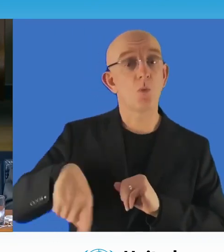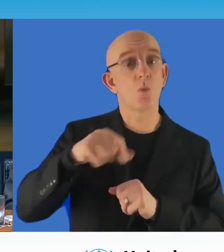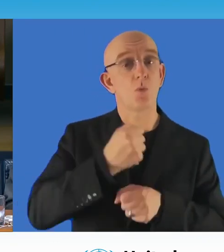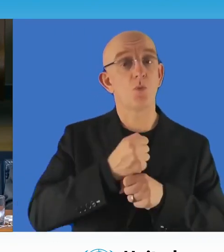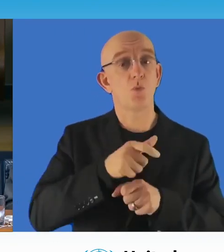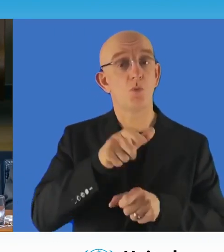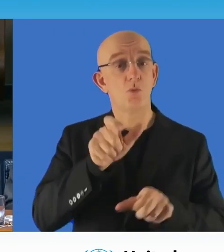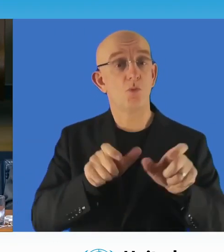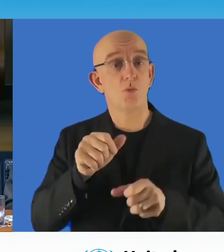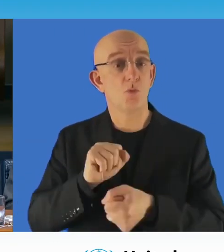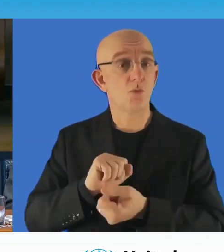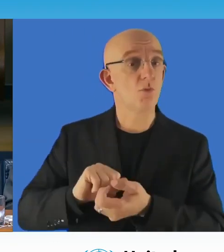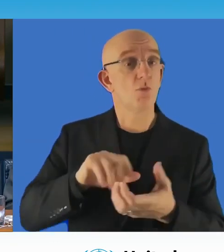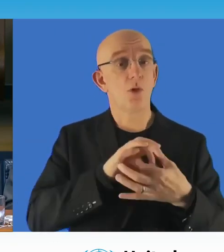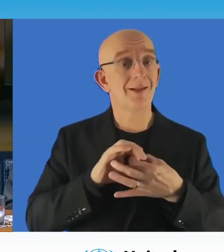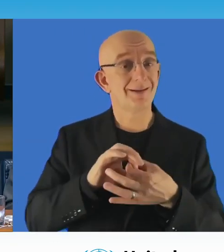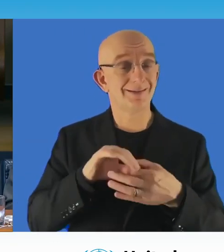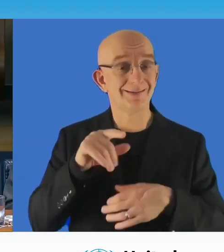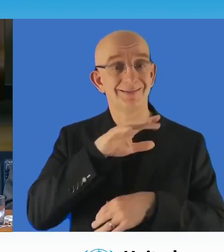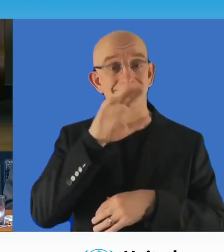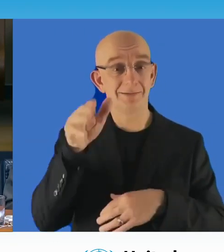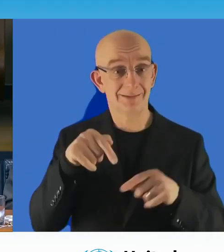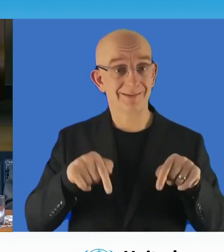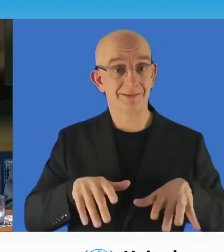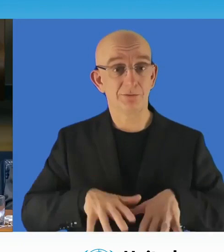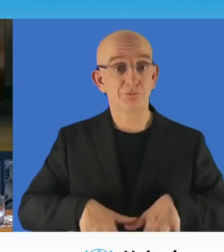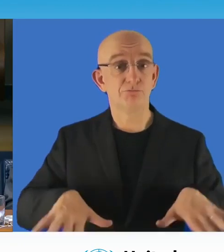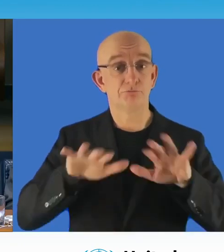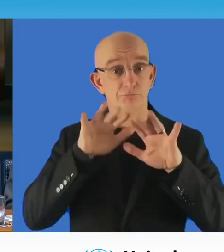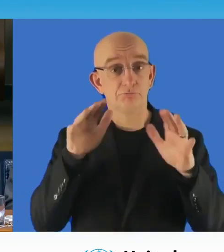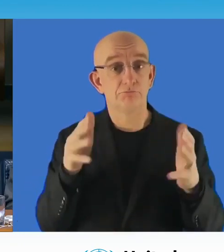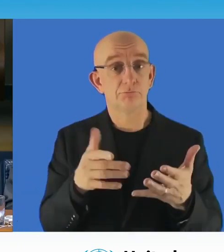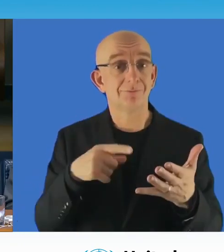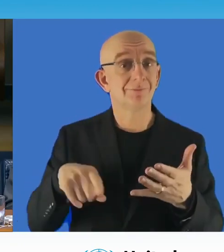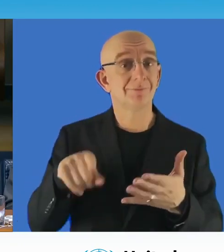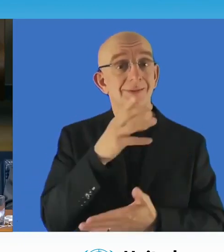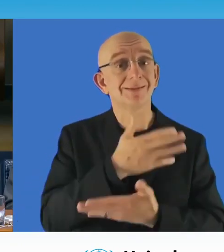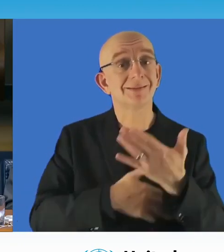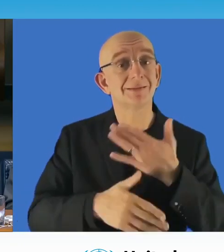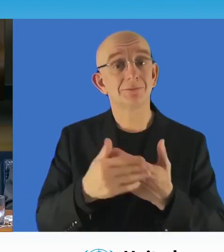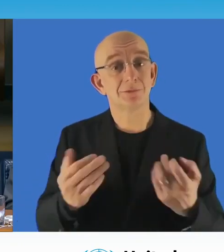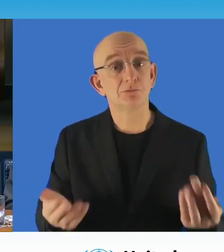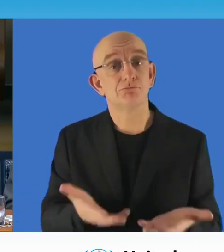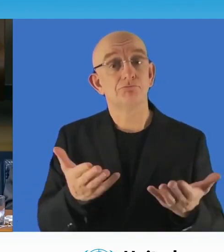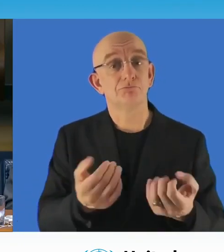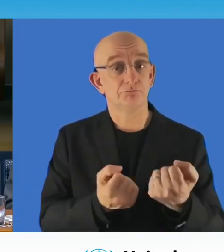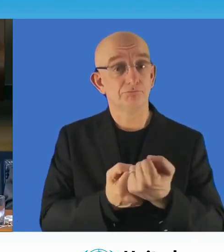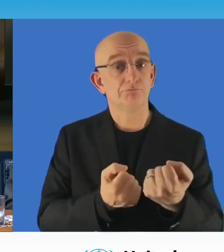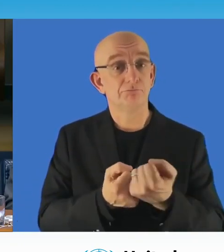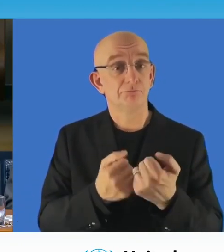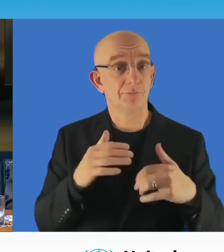ILO admin staff technical Specialists directors of units and departments people who are catalysts for